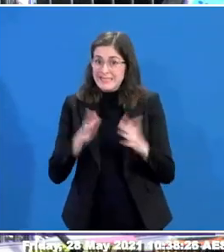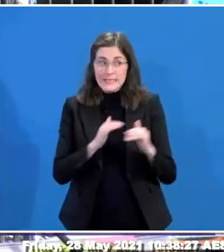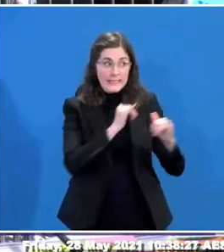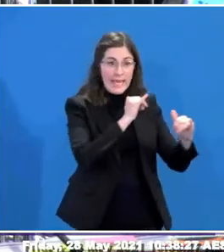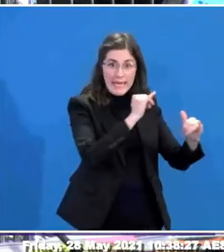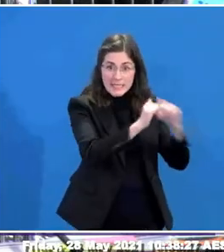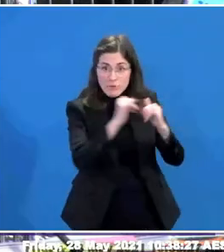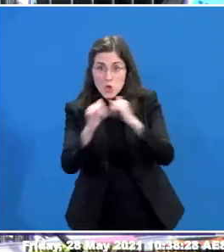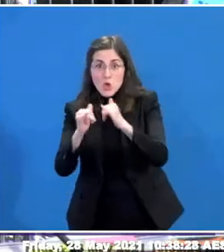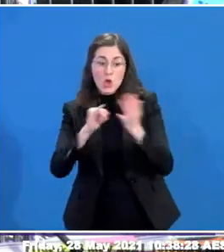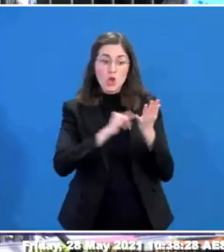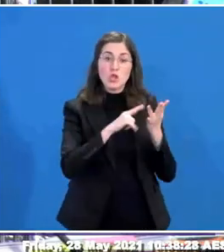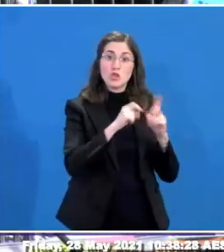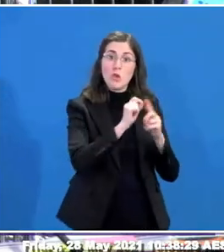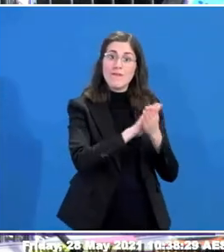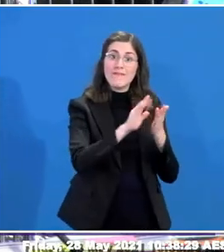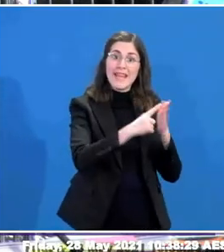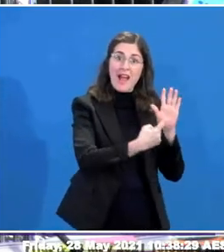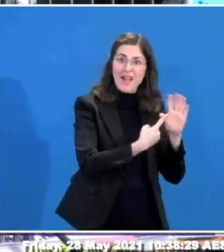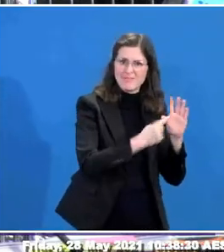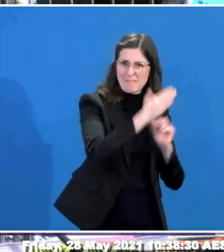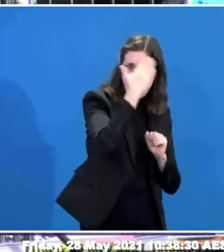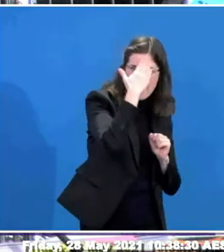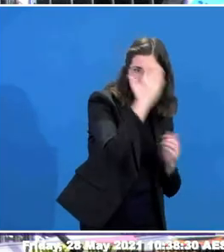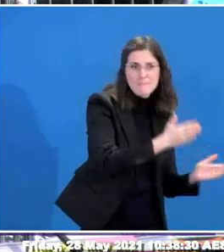Sophia, and Chen's parent.